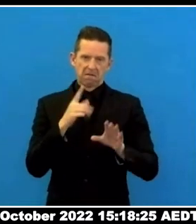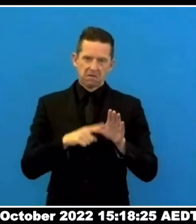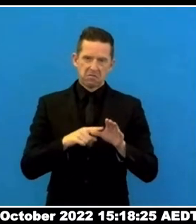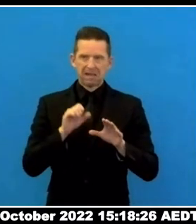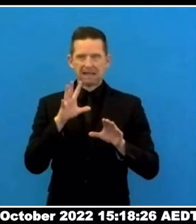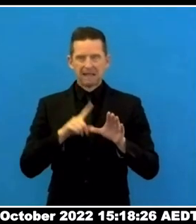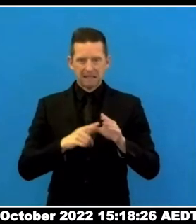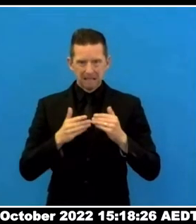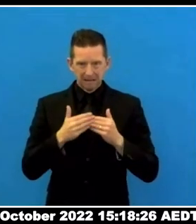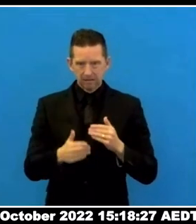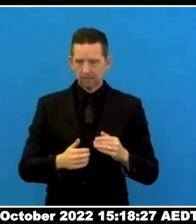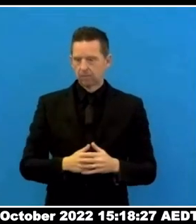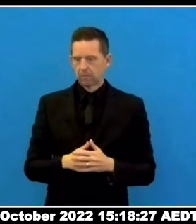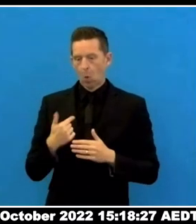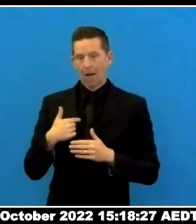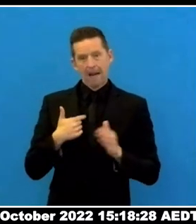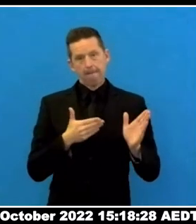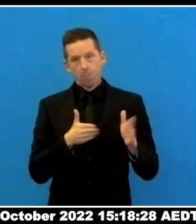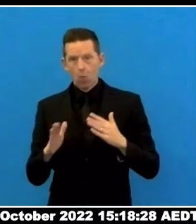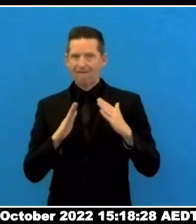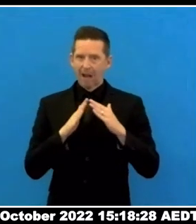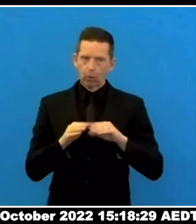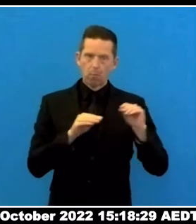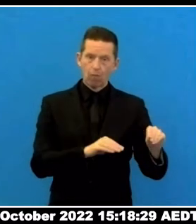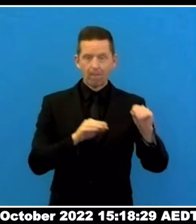we were moving from house to house, from town to town.